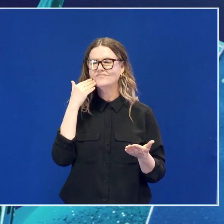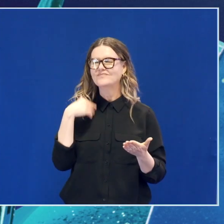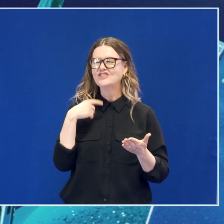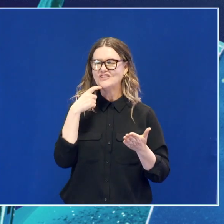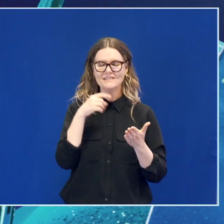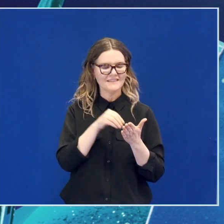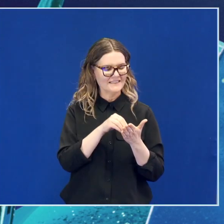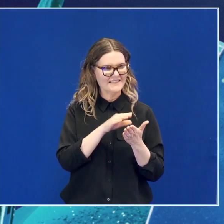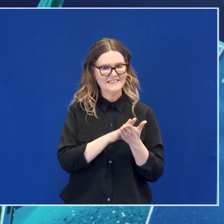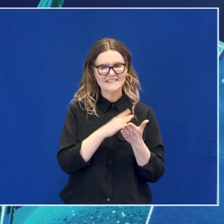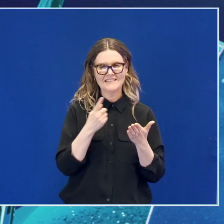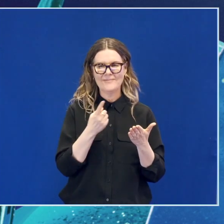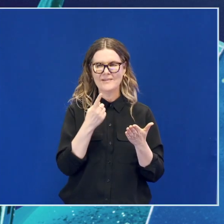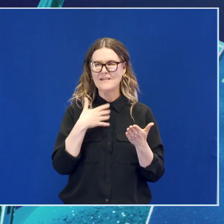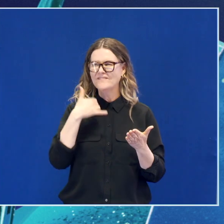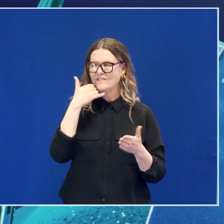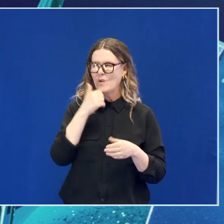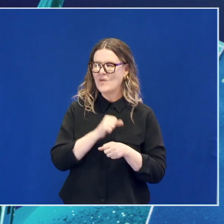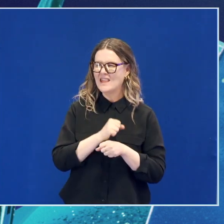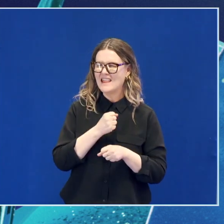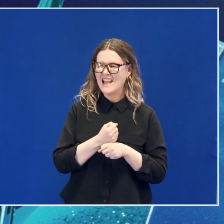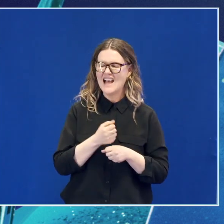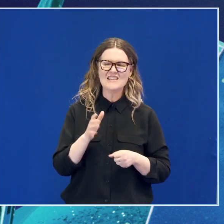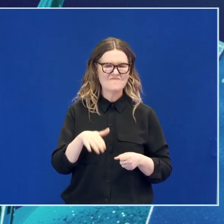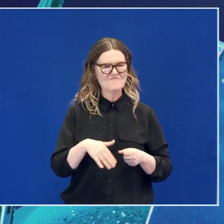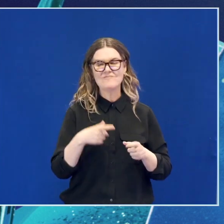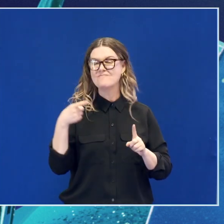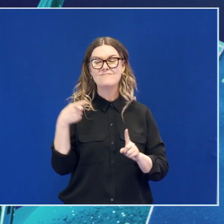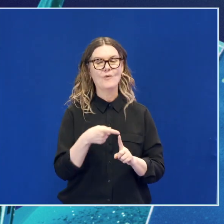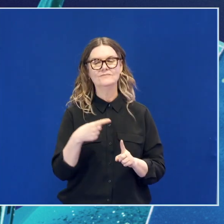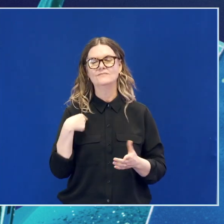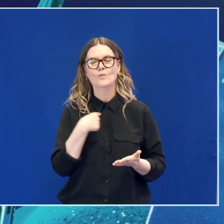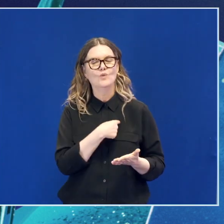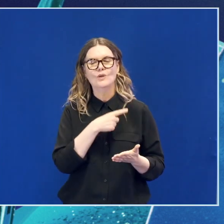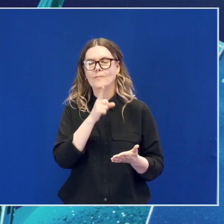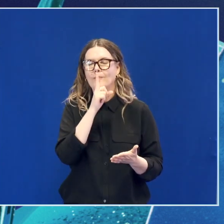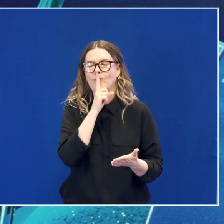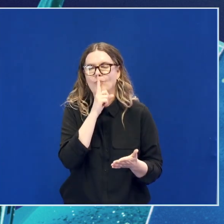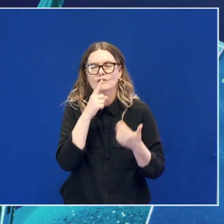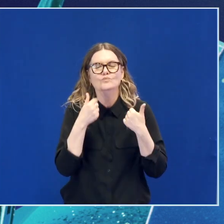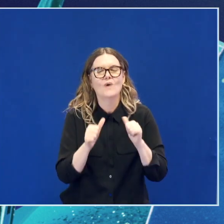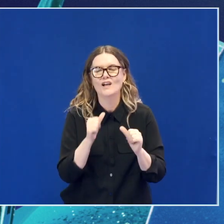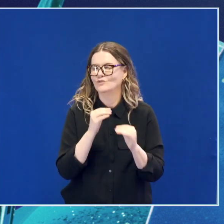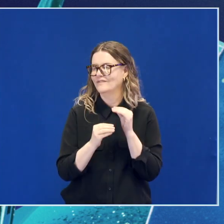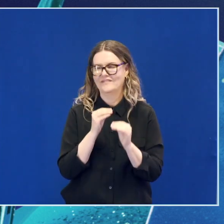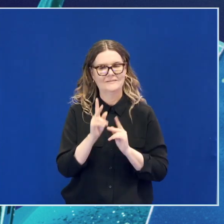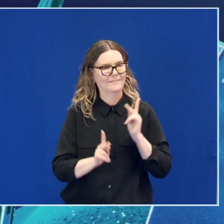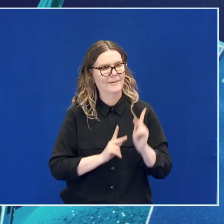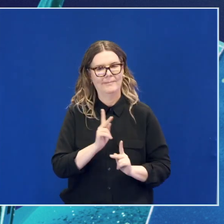through this is we're not trying to fix the individual. We're offloading cognitive effort through technology.